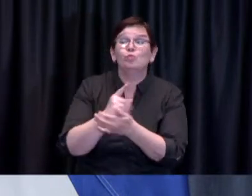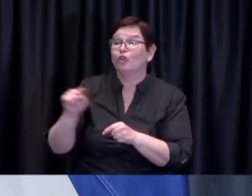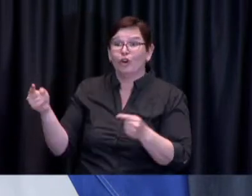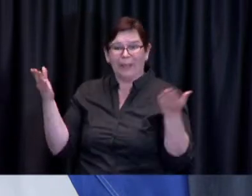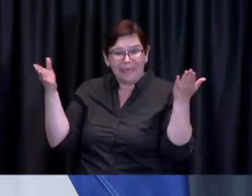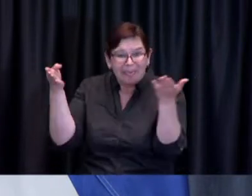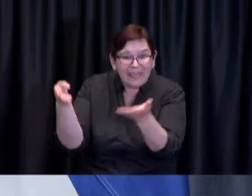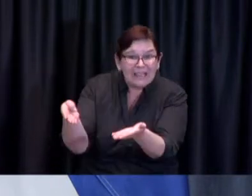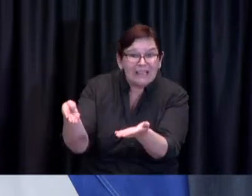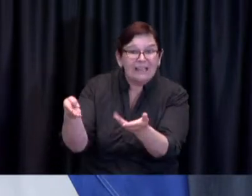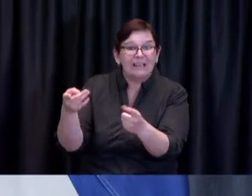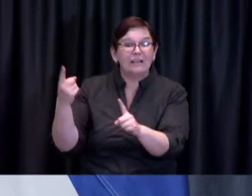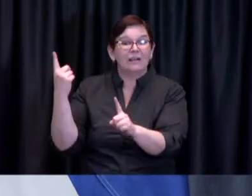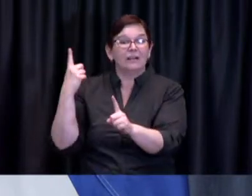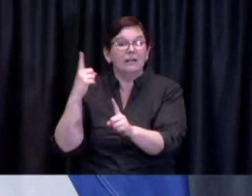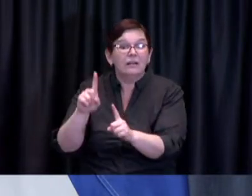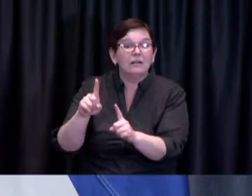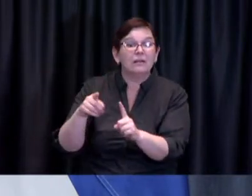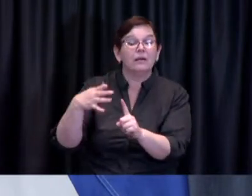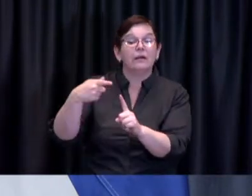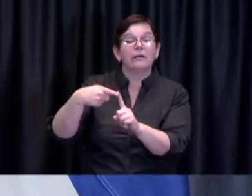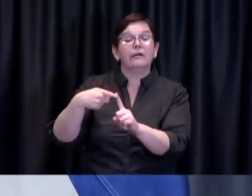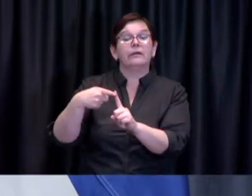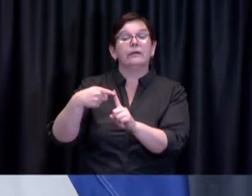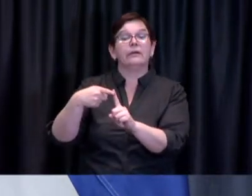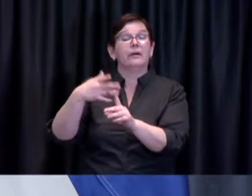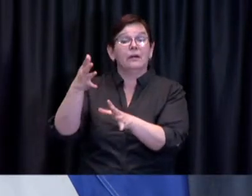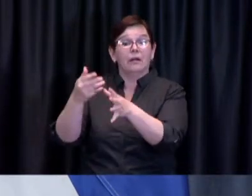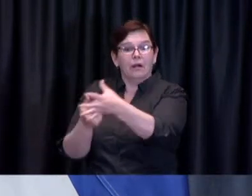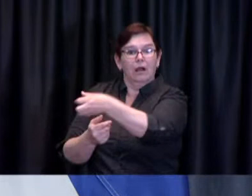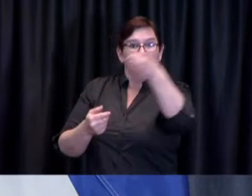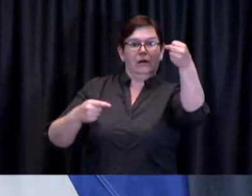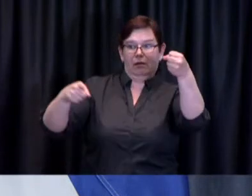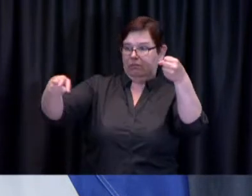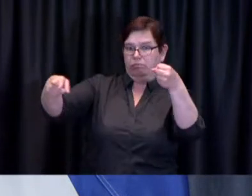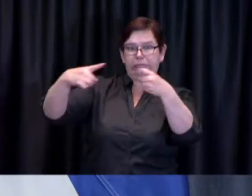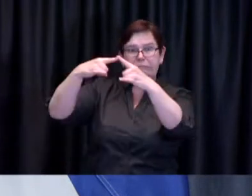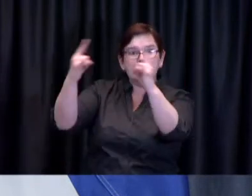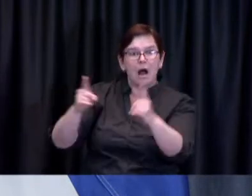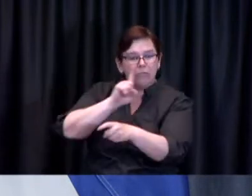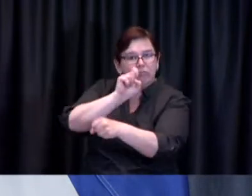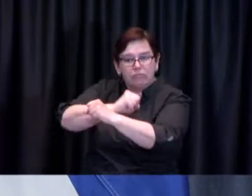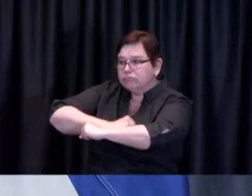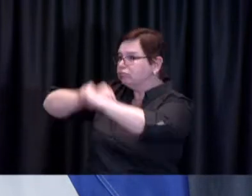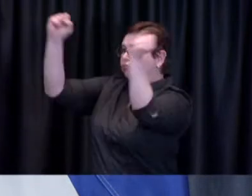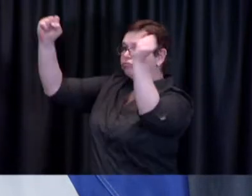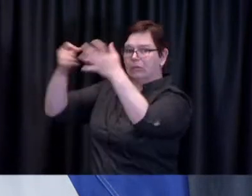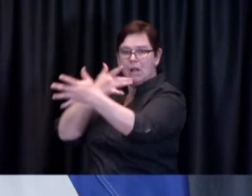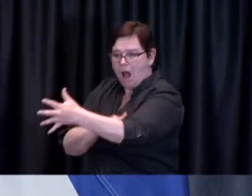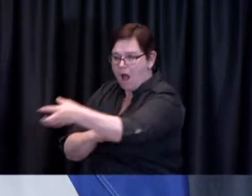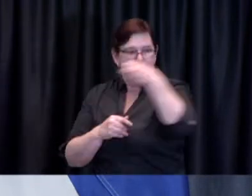that moments later exploded and so there comes a time when in the case of this encampment today at